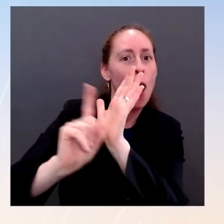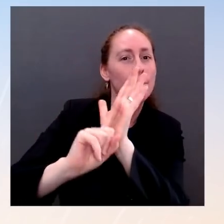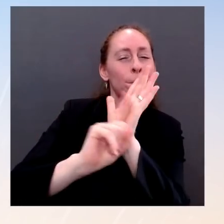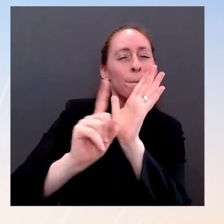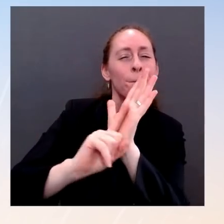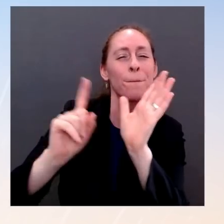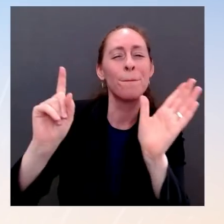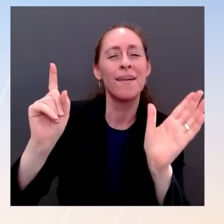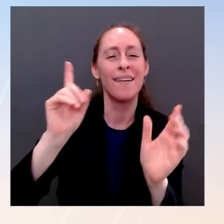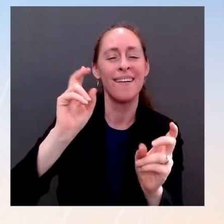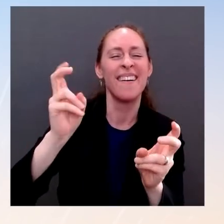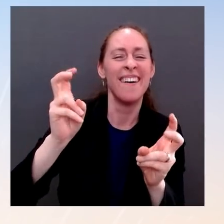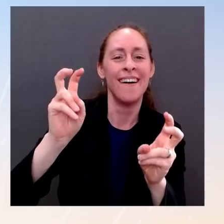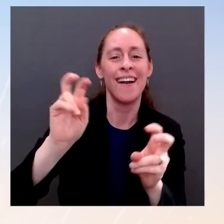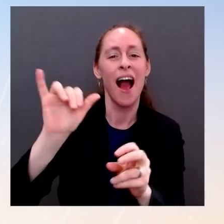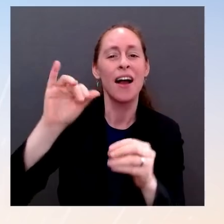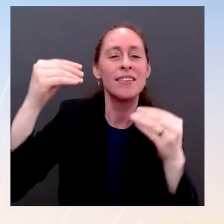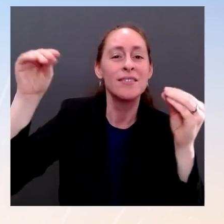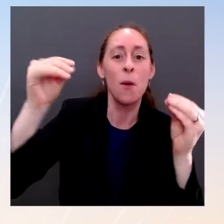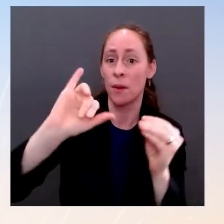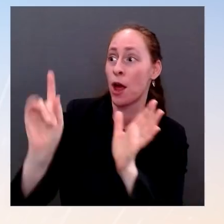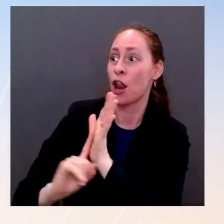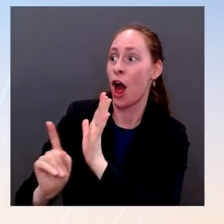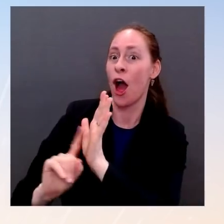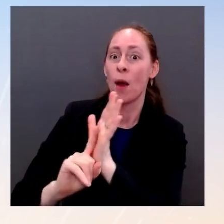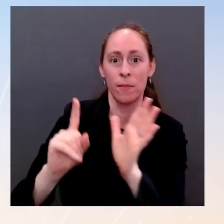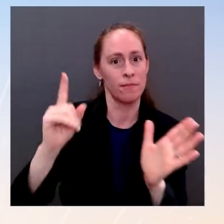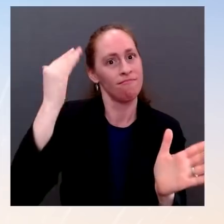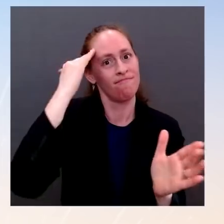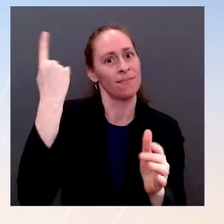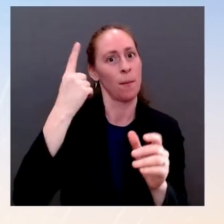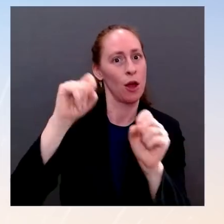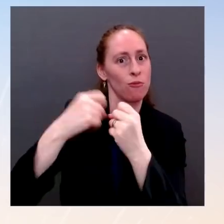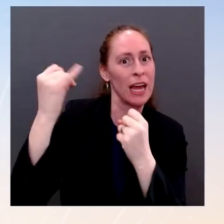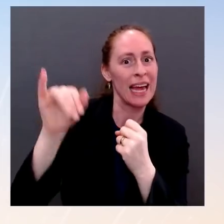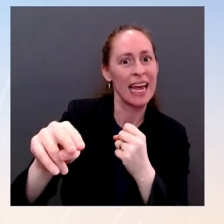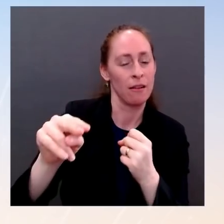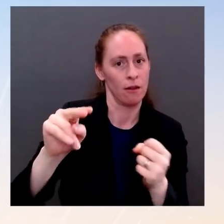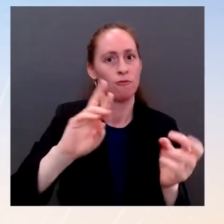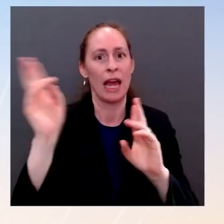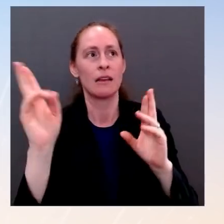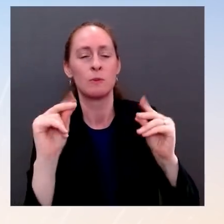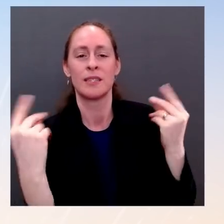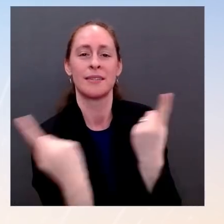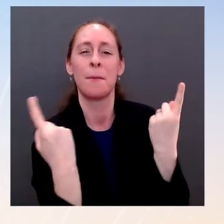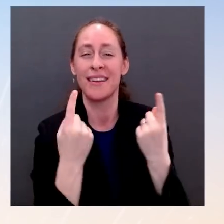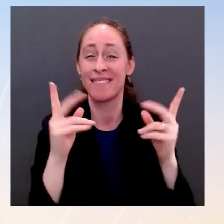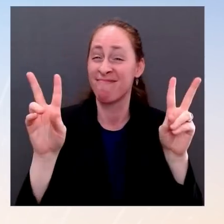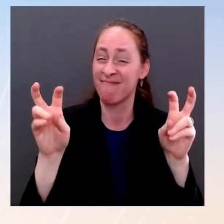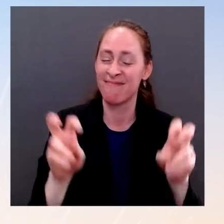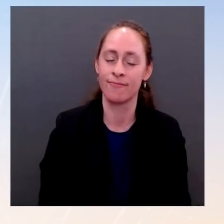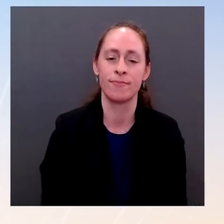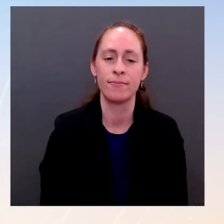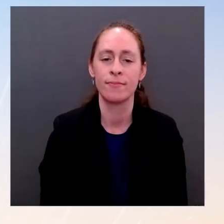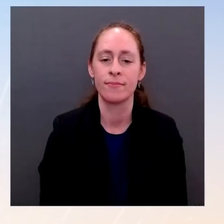The Press: Have you already seen that probing from Russia? Ms. Neuberger: Weconsistently see probing activity. I think the Department of Defense